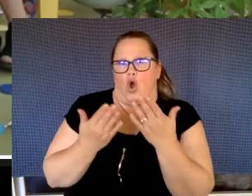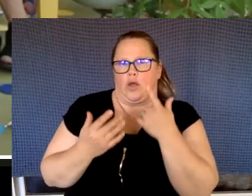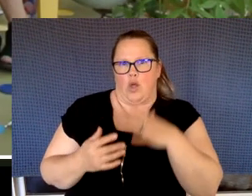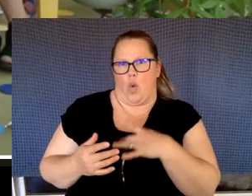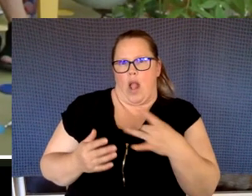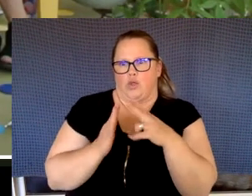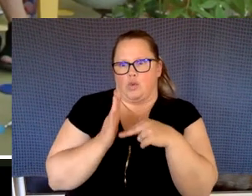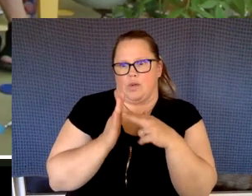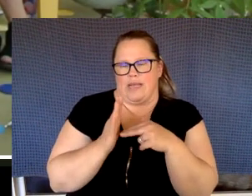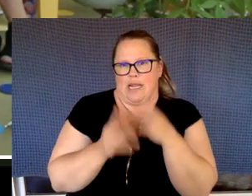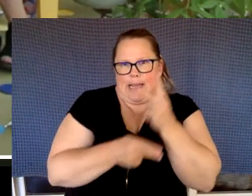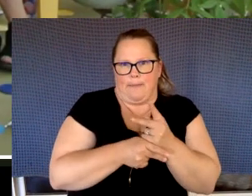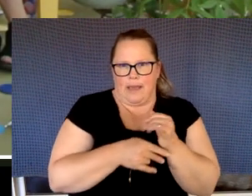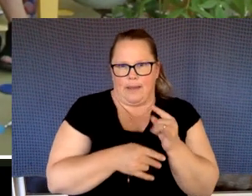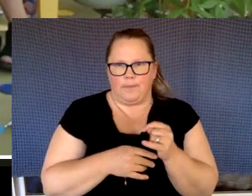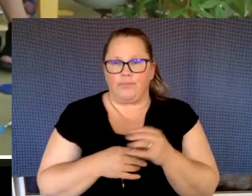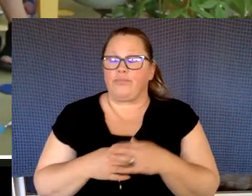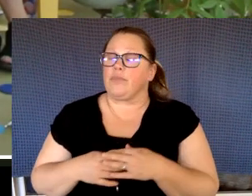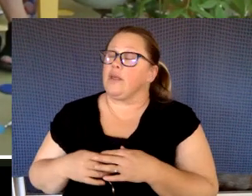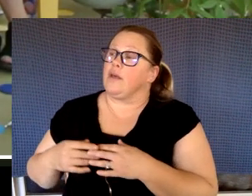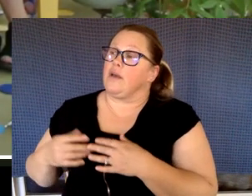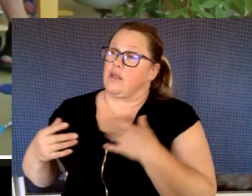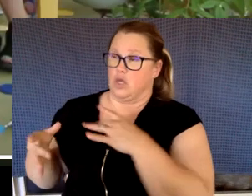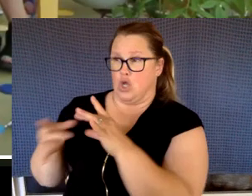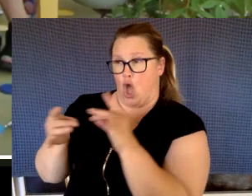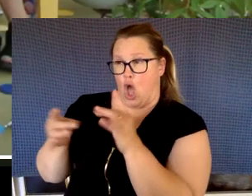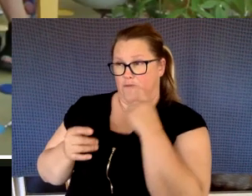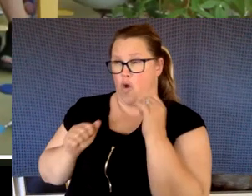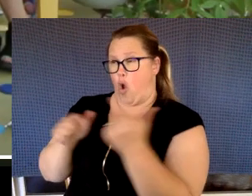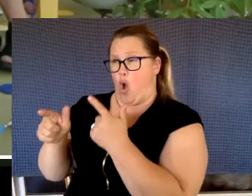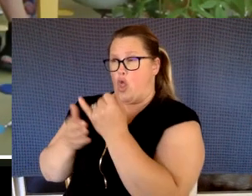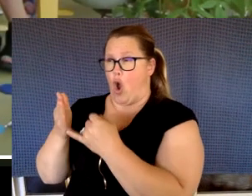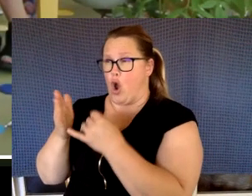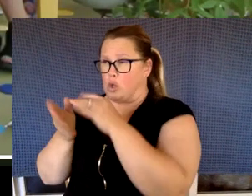artist and this is for all of my art students who are wondering